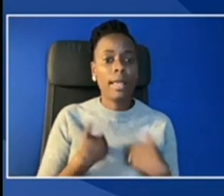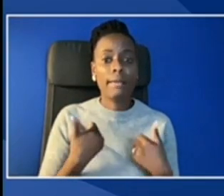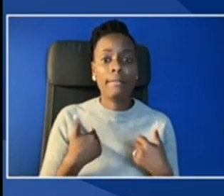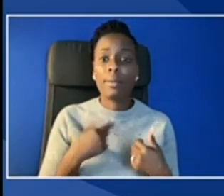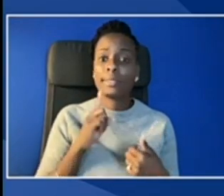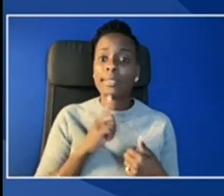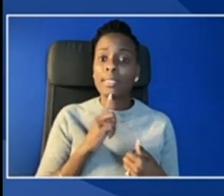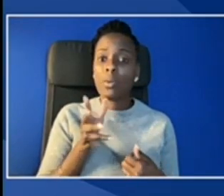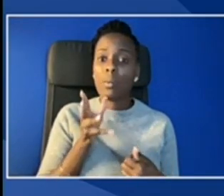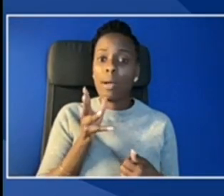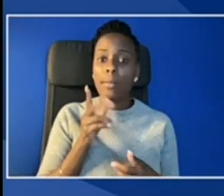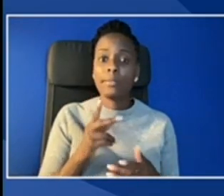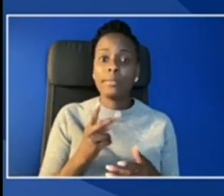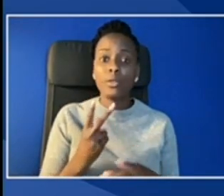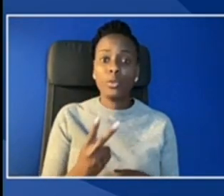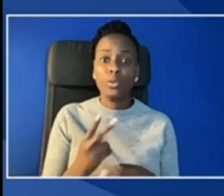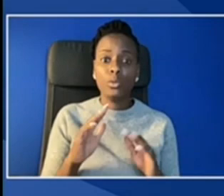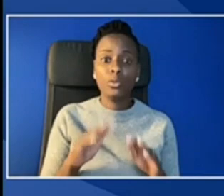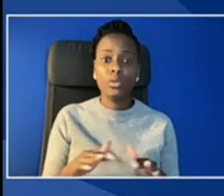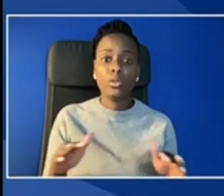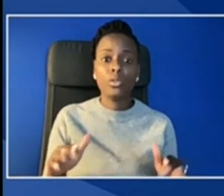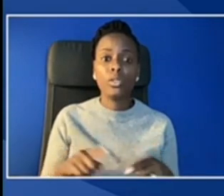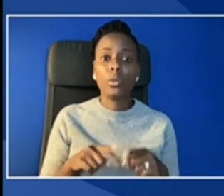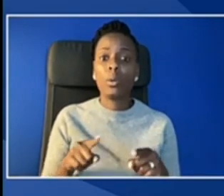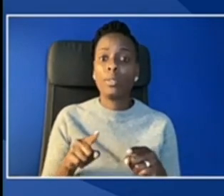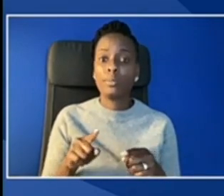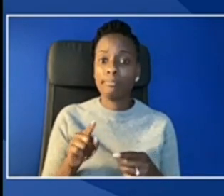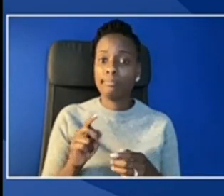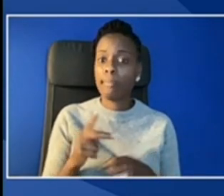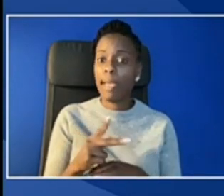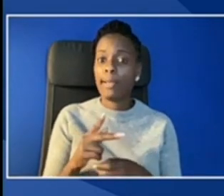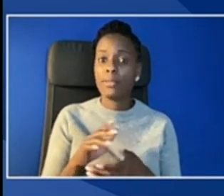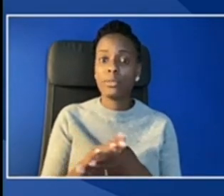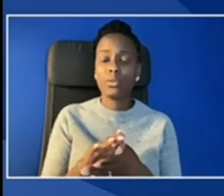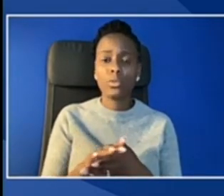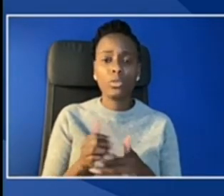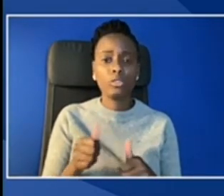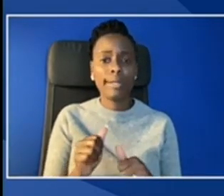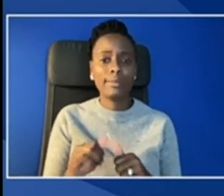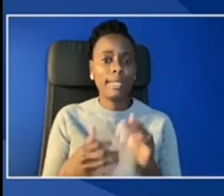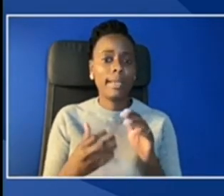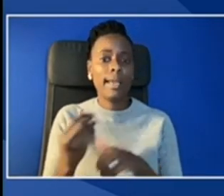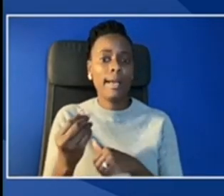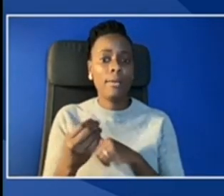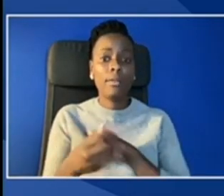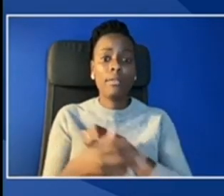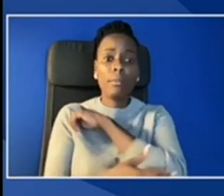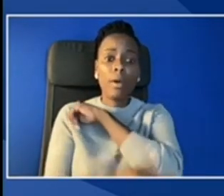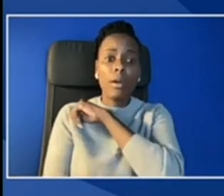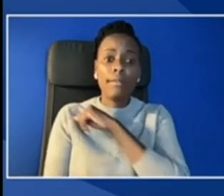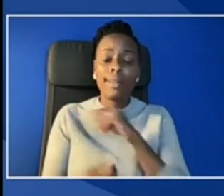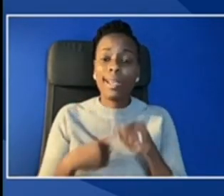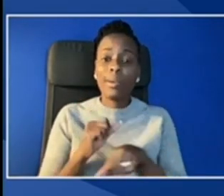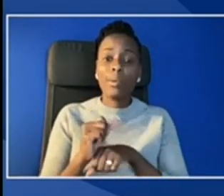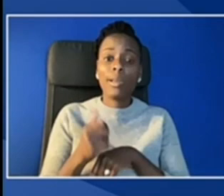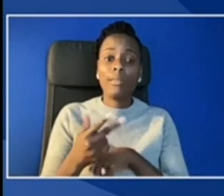back to school seeking a way out of poverty. I worked three jobs while going to school full-time, received Pell grants,